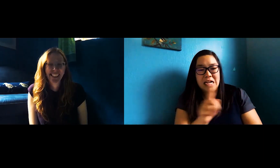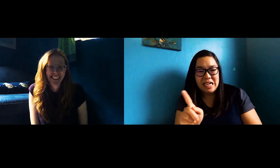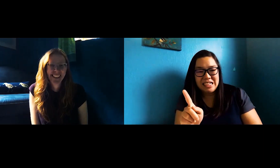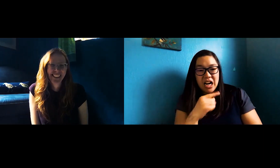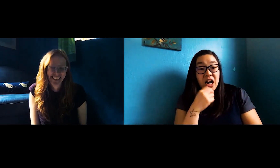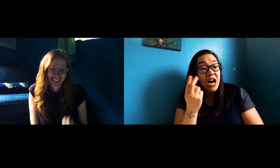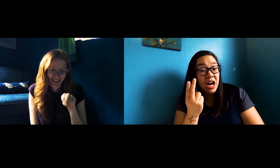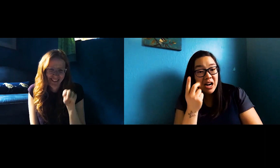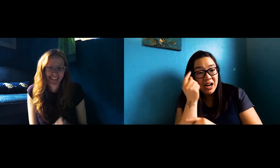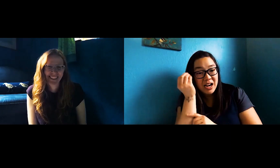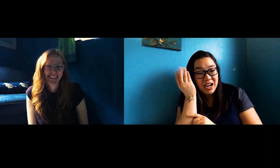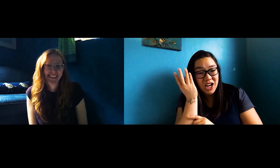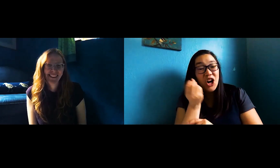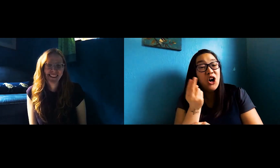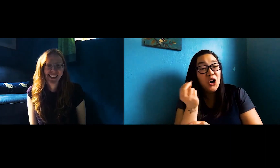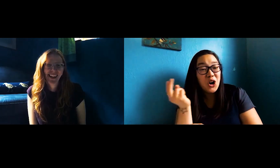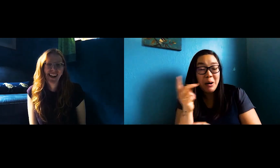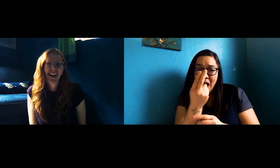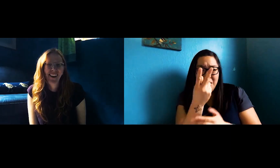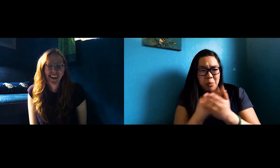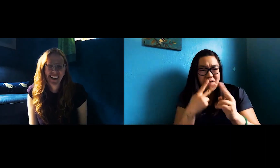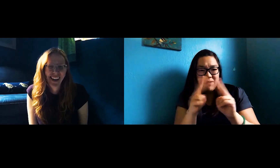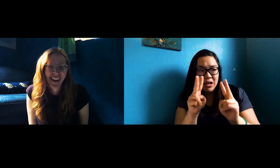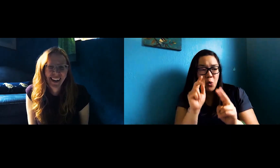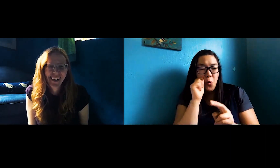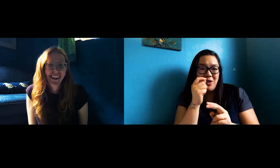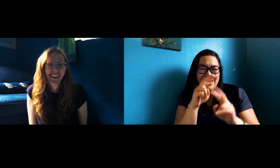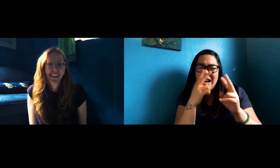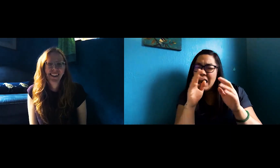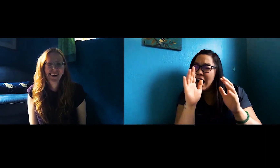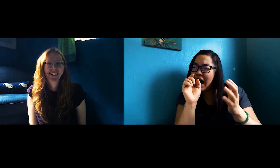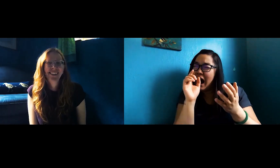you were one person. I didn't realize that you were actually twins, and then I realized - oh,